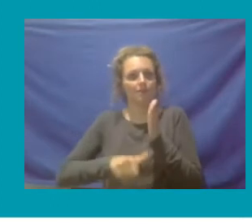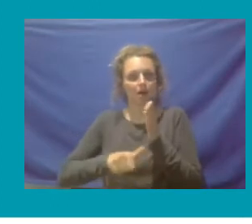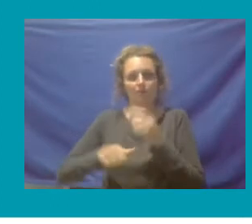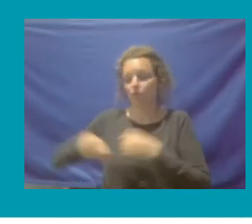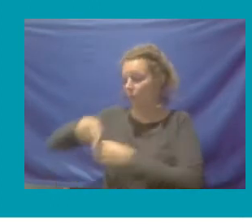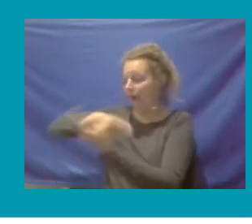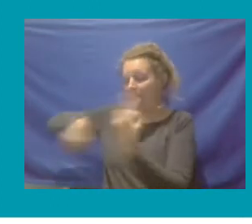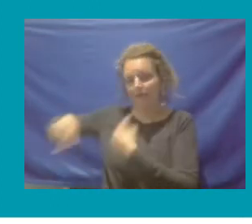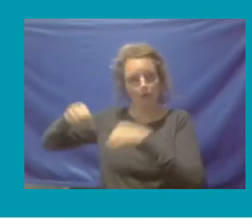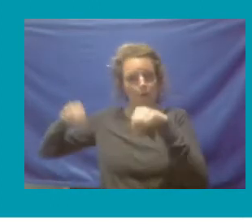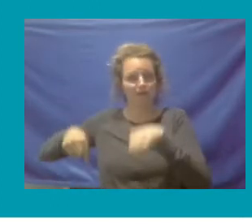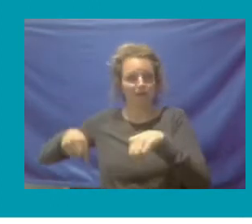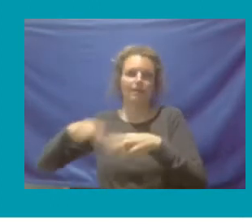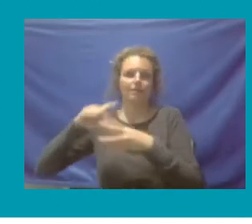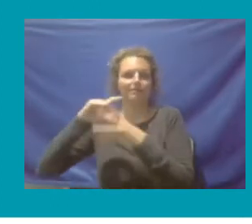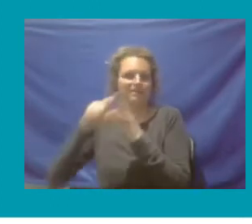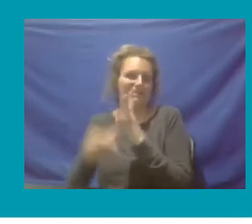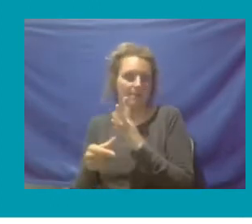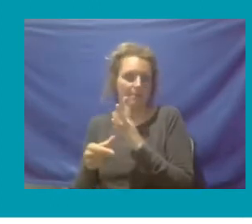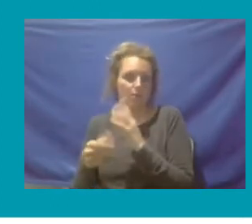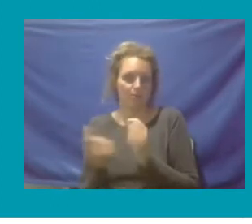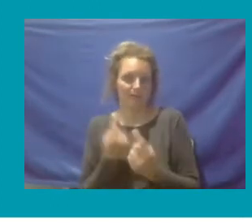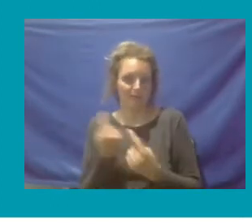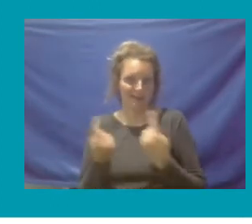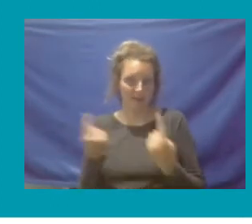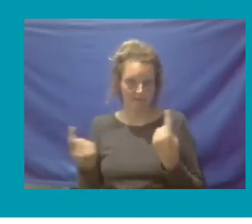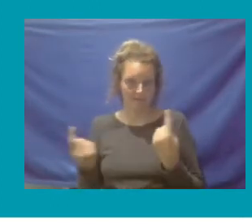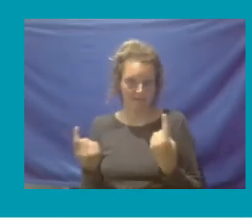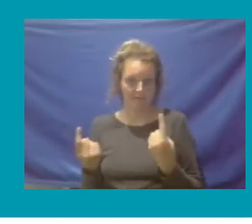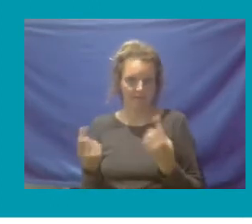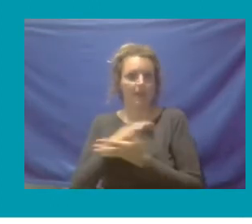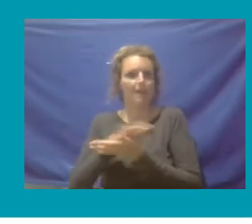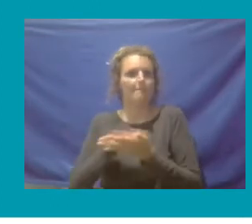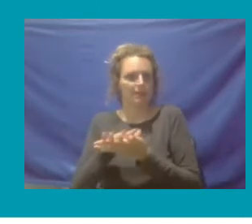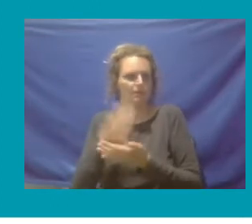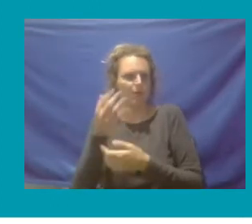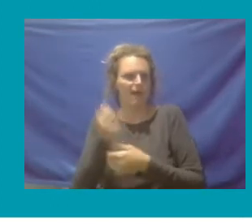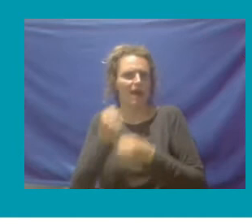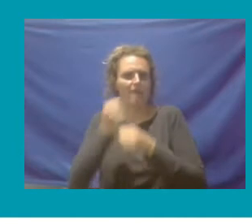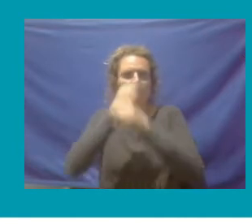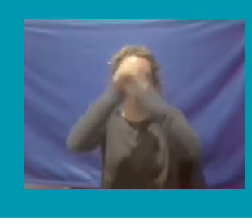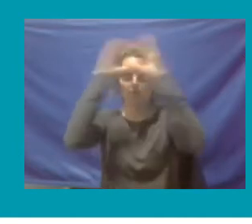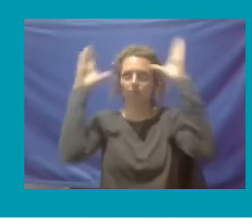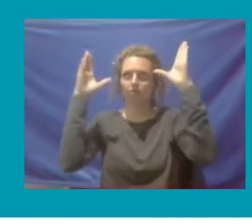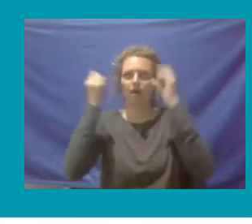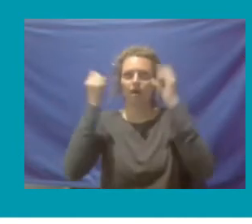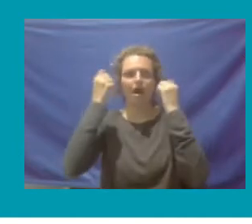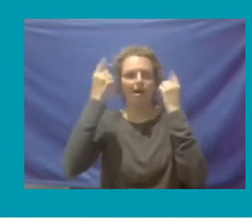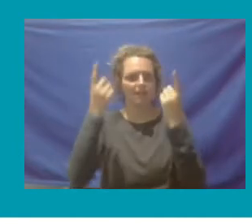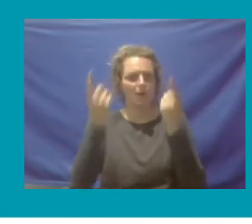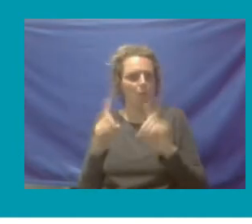but we didn't want to just rely on that. So we also had a big focus group of our candidates who were telling